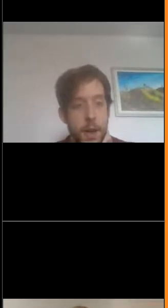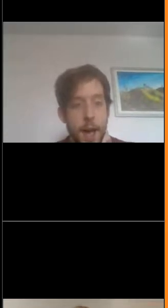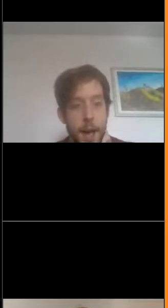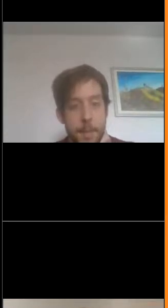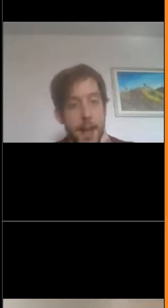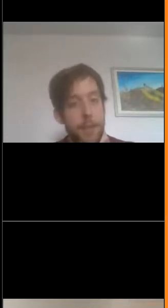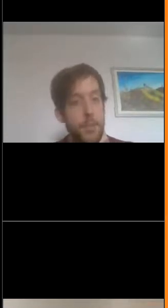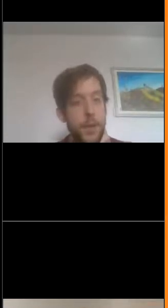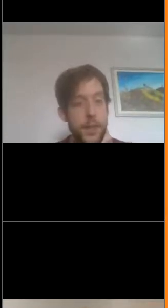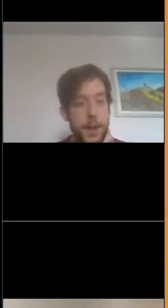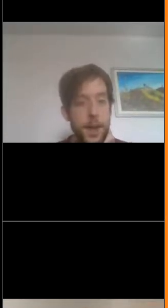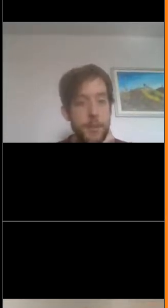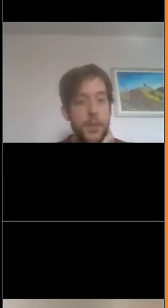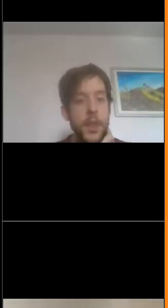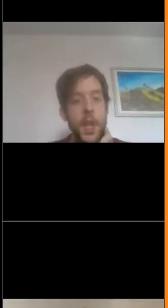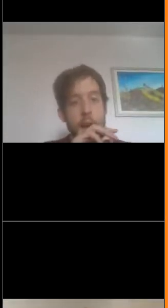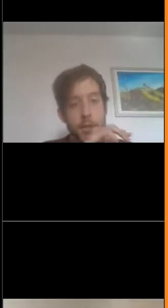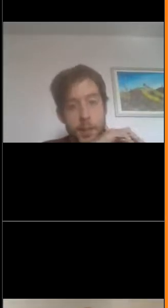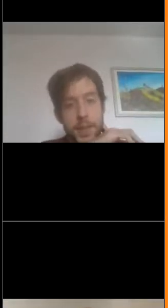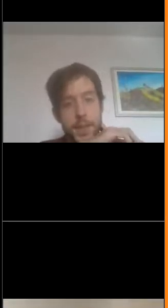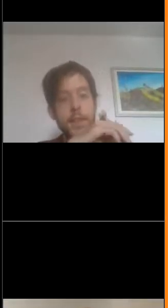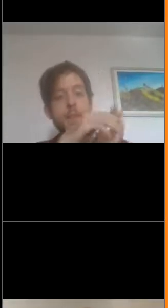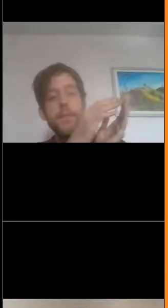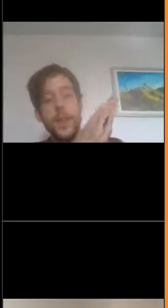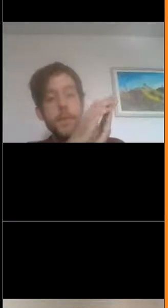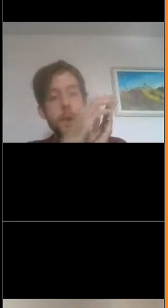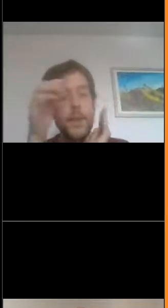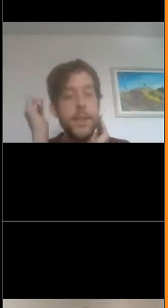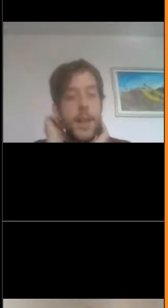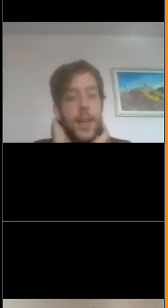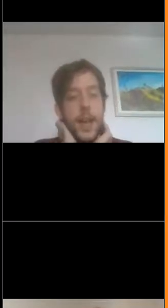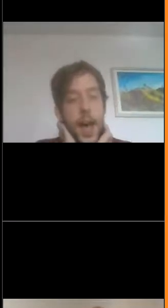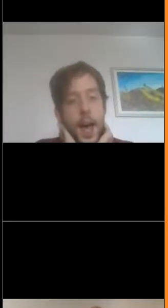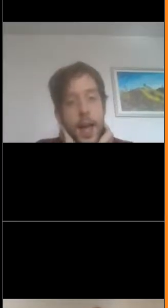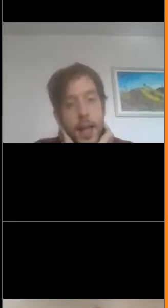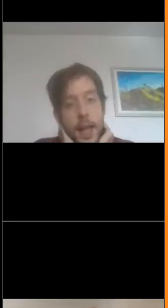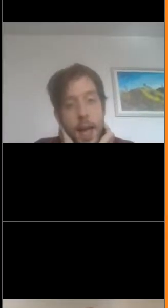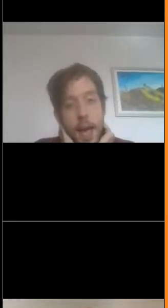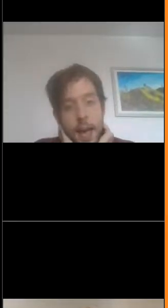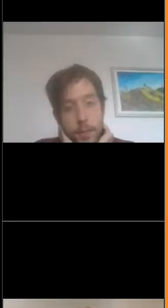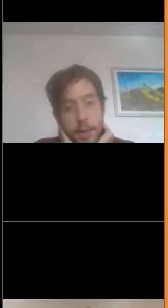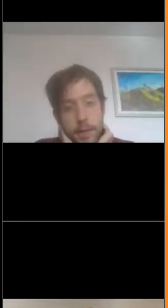and Amyn has more than 20 years of experience in research